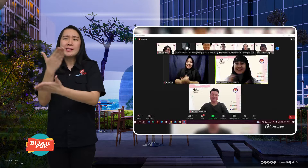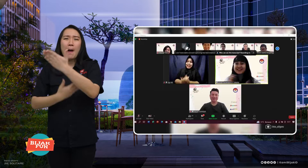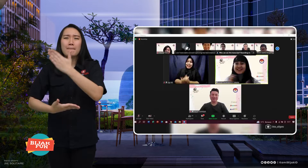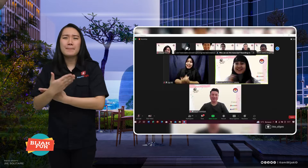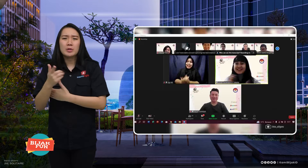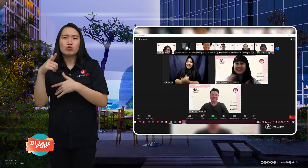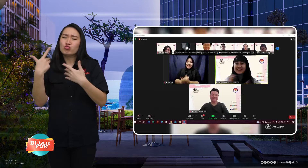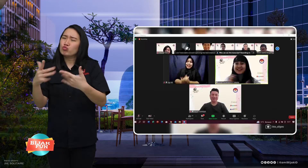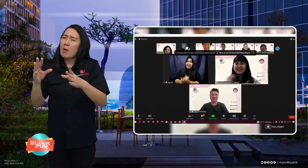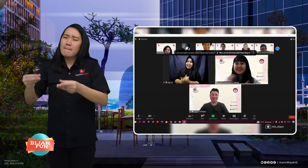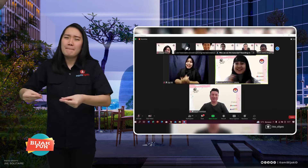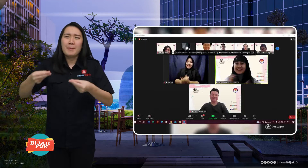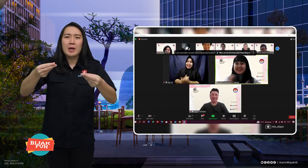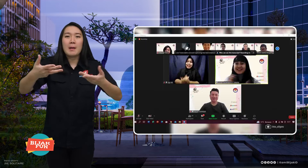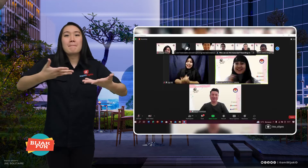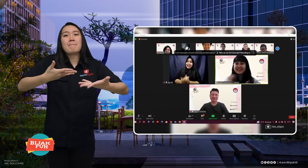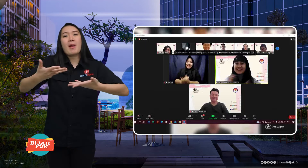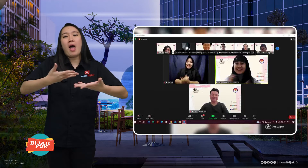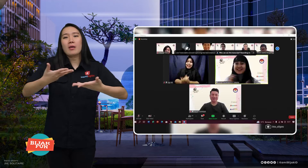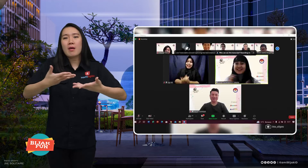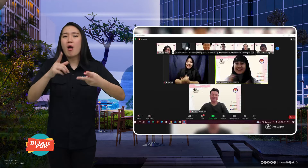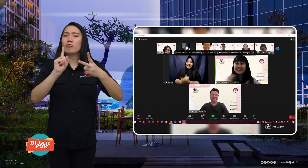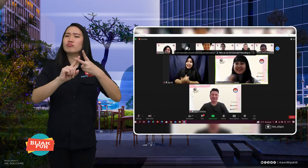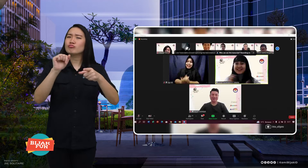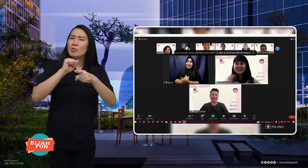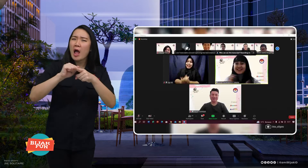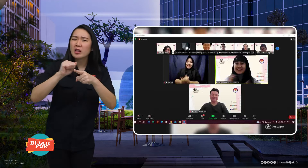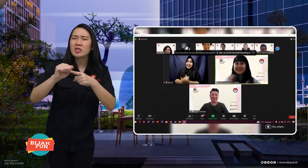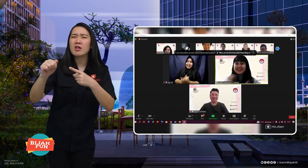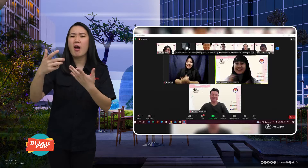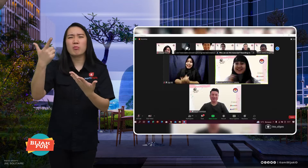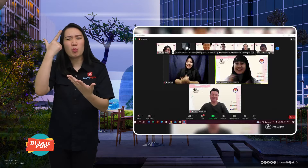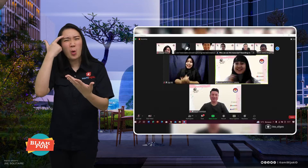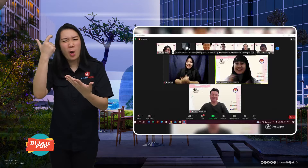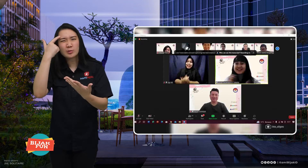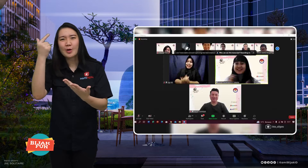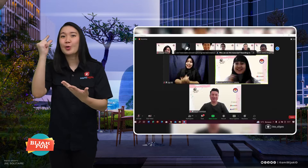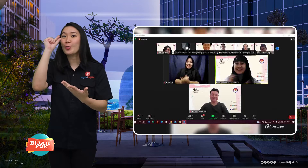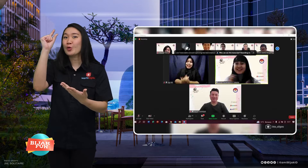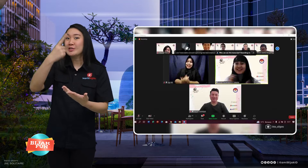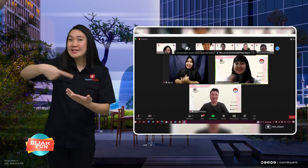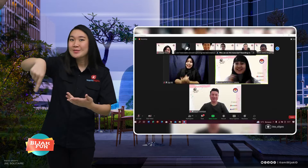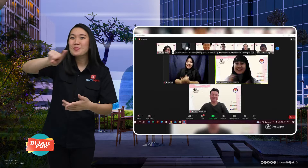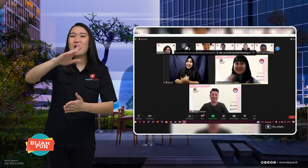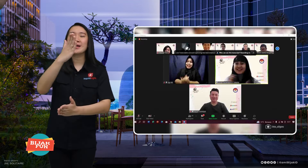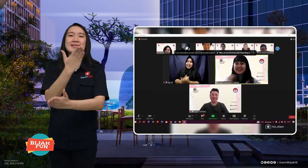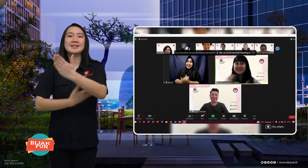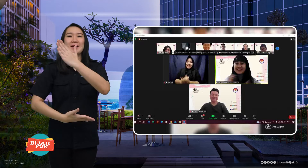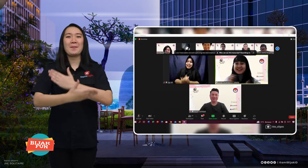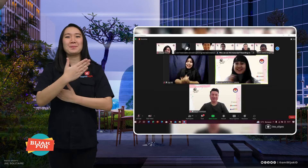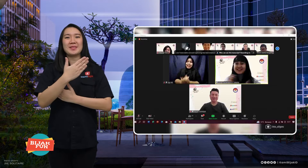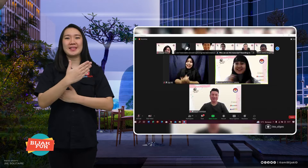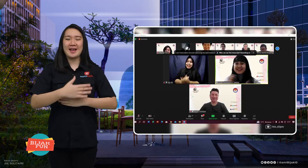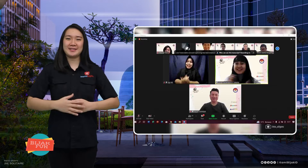who have provided services, training, and learning for disabilities